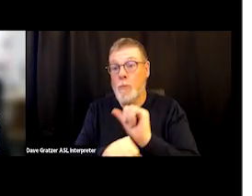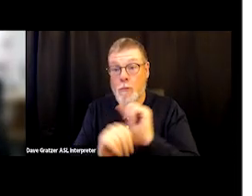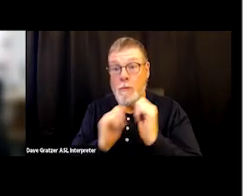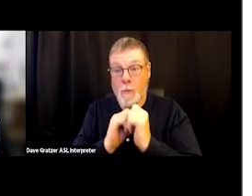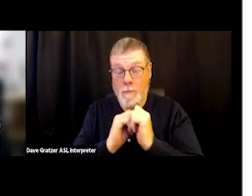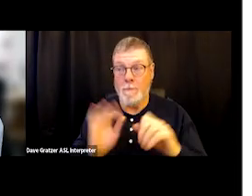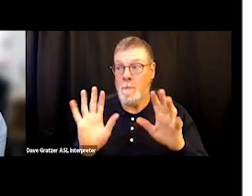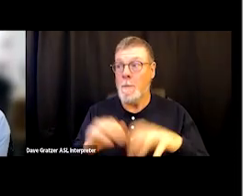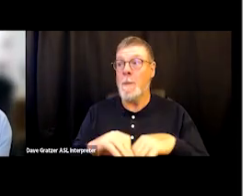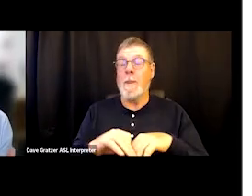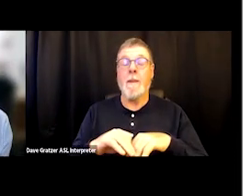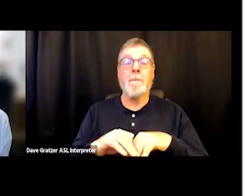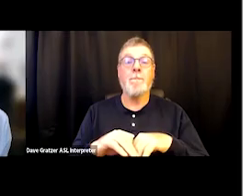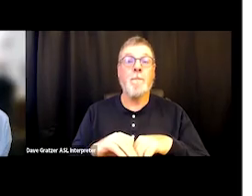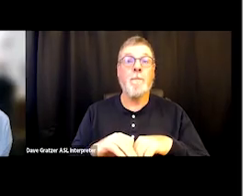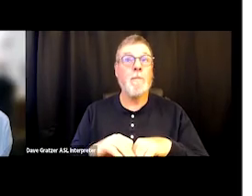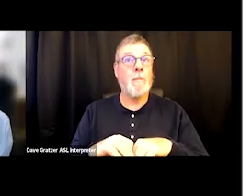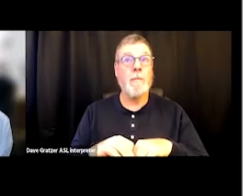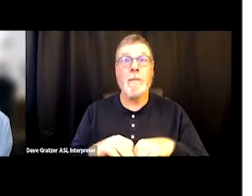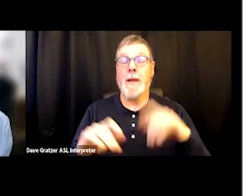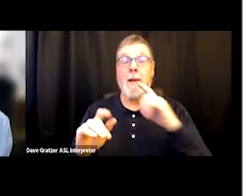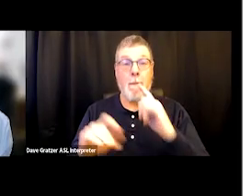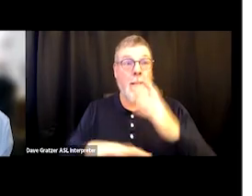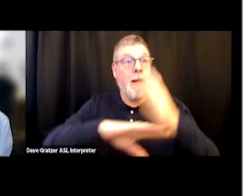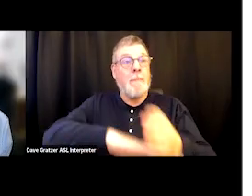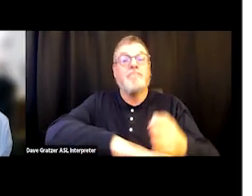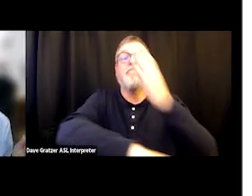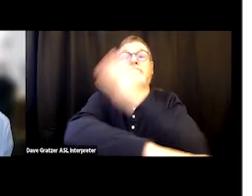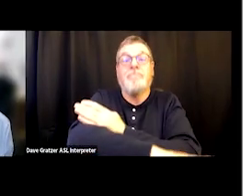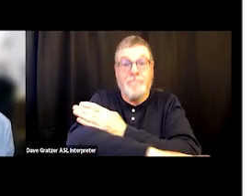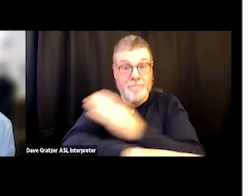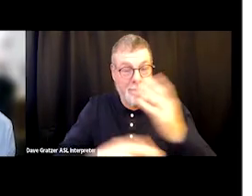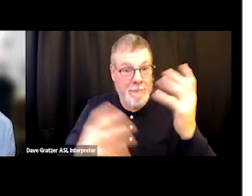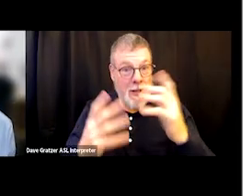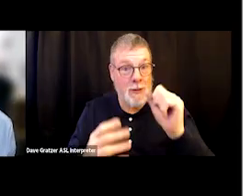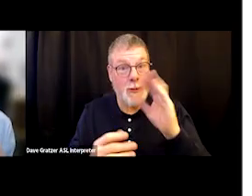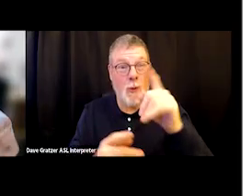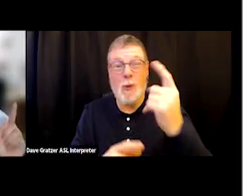So there's been a major update to this form. So even if you took the training recently,